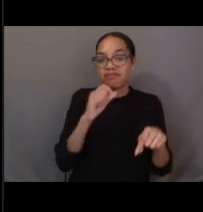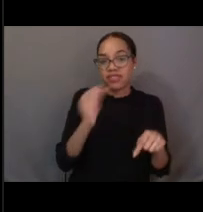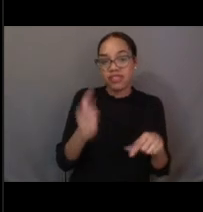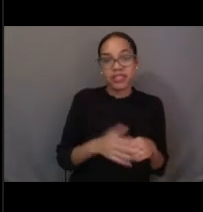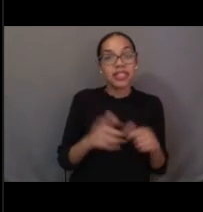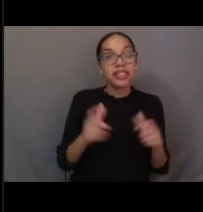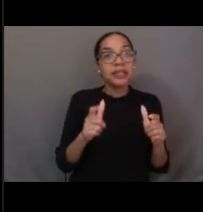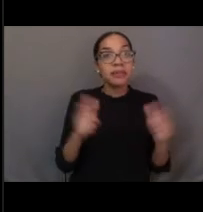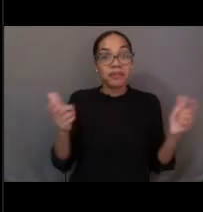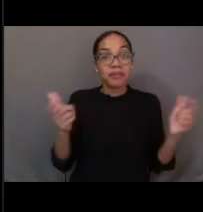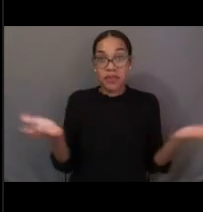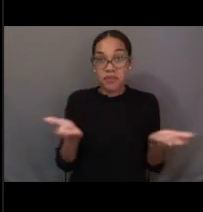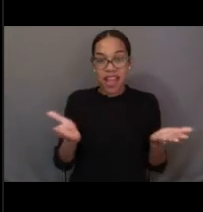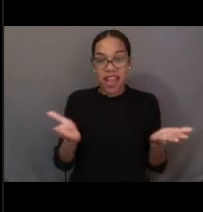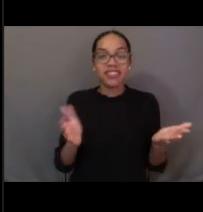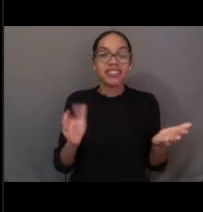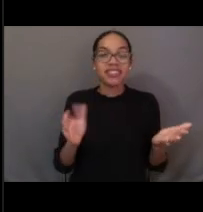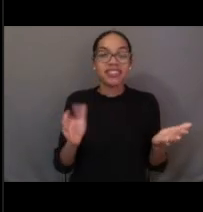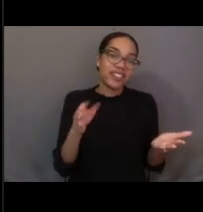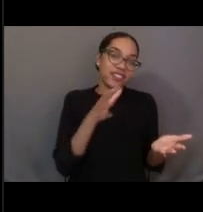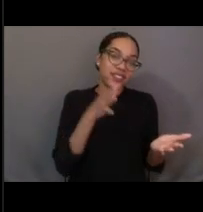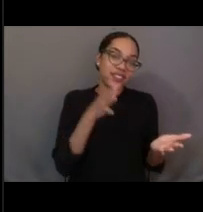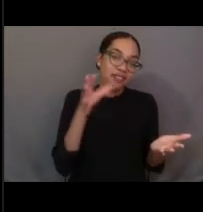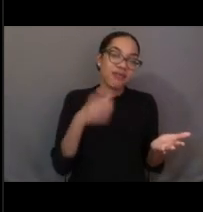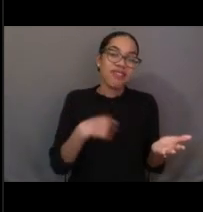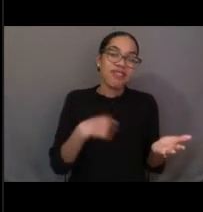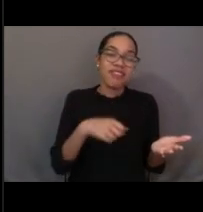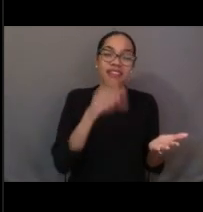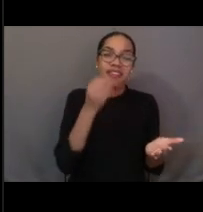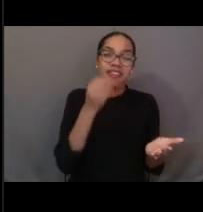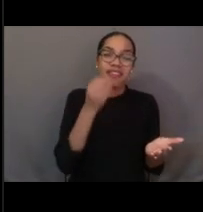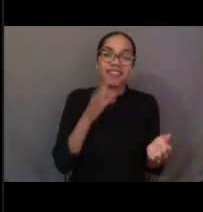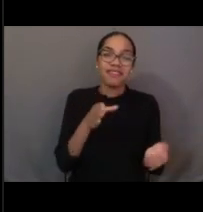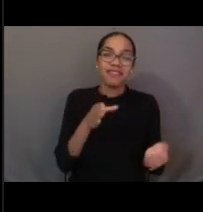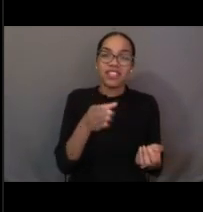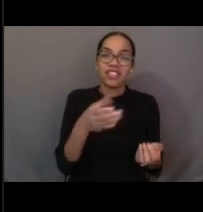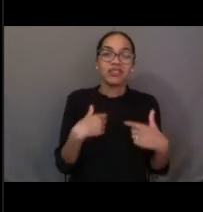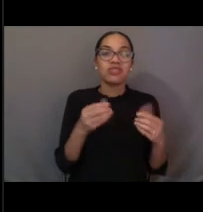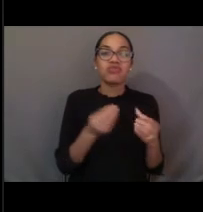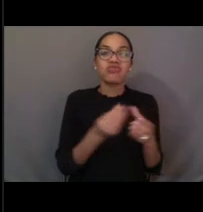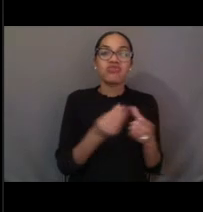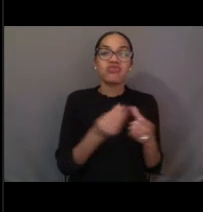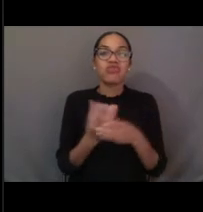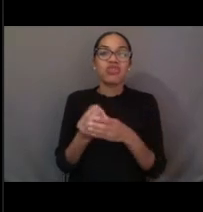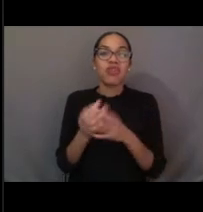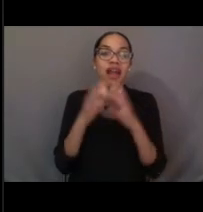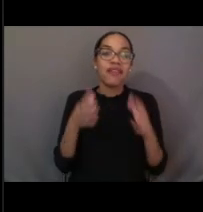We love eating fish, so we grow a lot of fish. These are some really big fish farms. We grow seaweed.